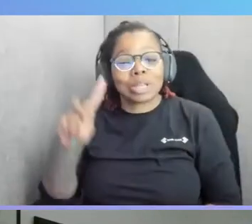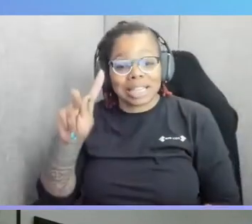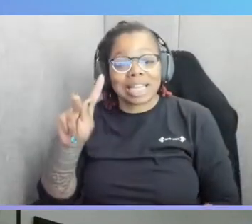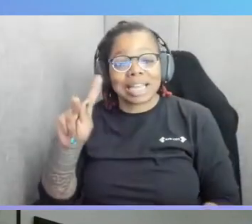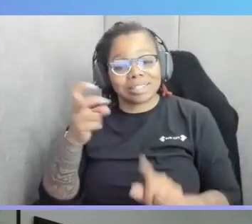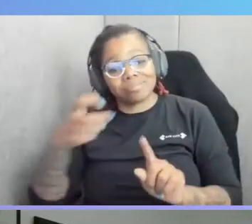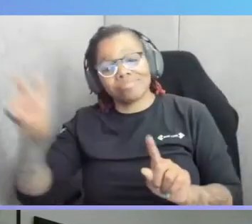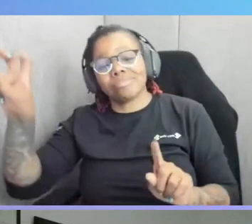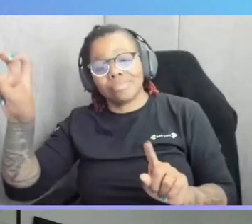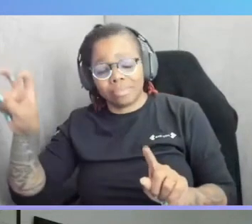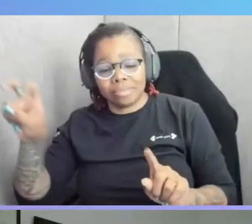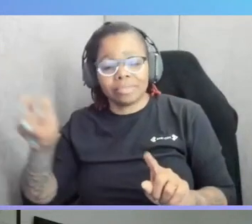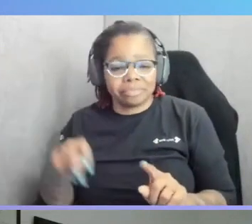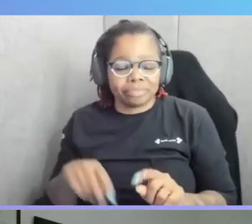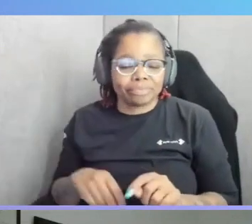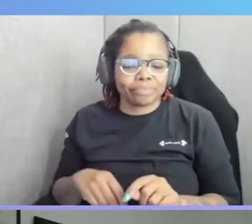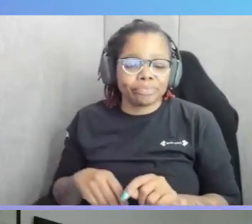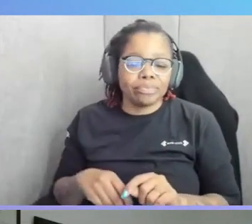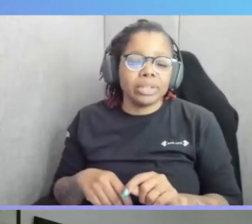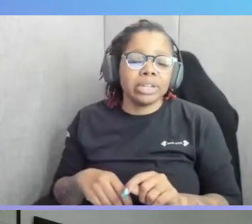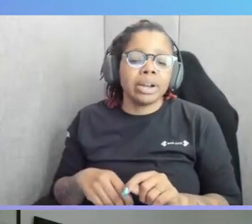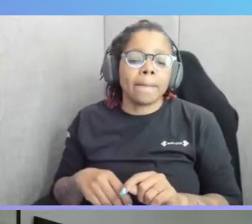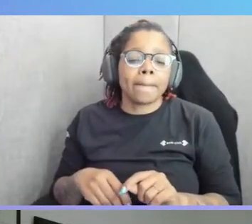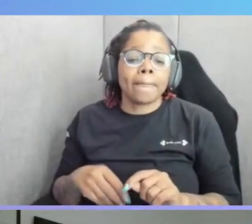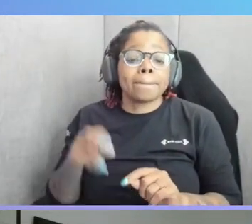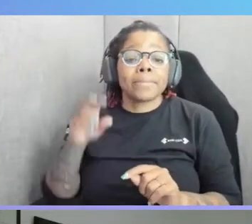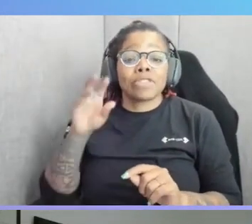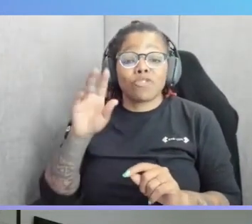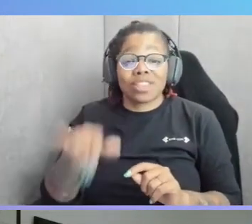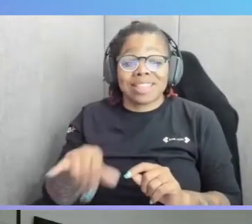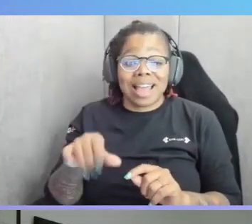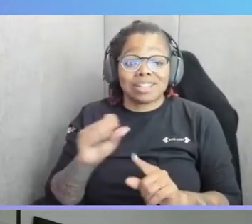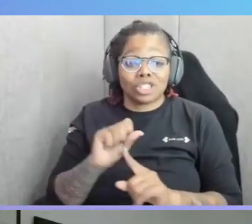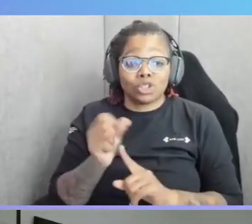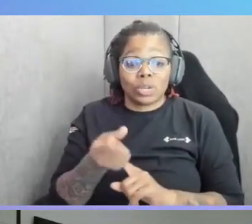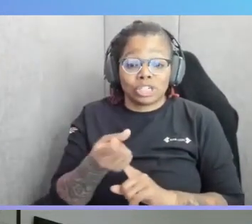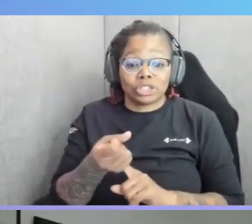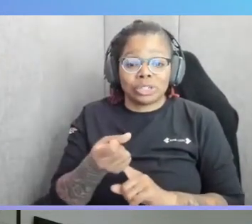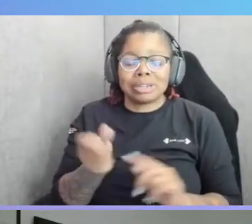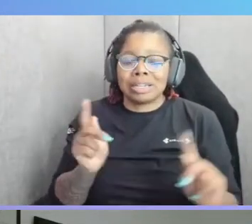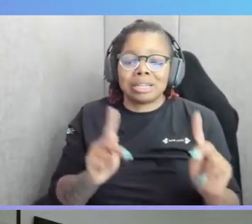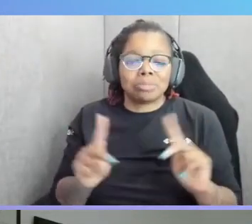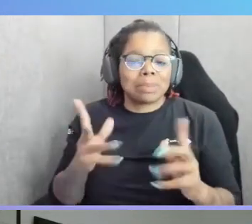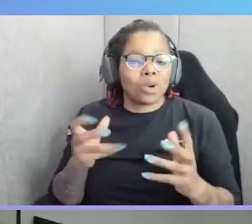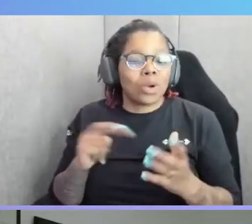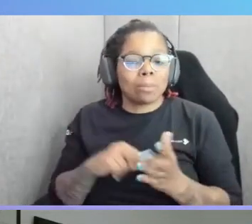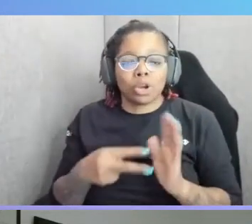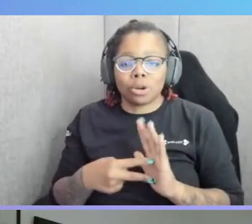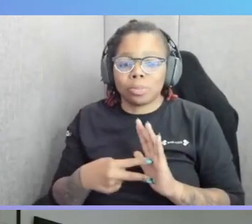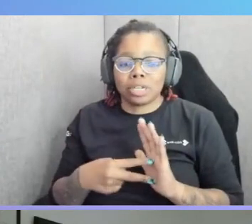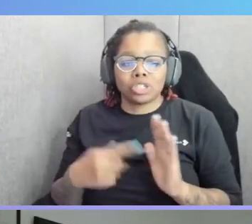to the collection. Um, and in that situation, uh, people want purpose and we have this fabulous quote, uh, quote, Helen